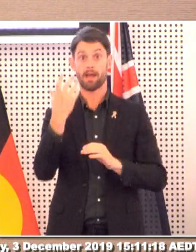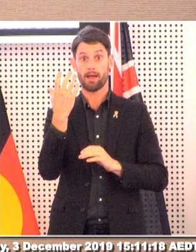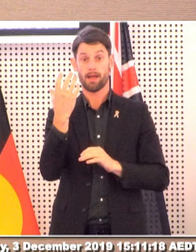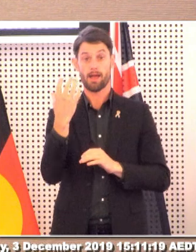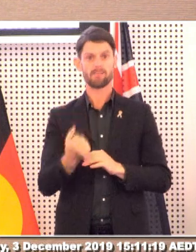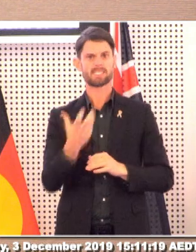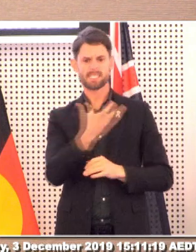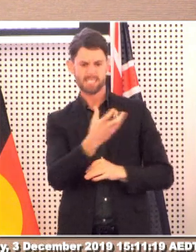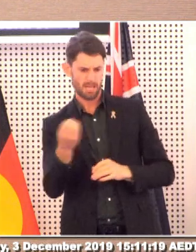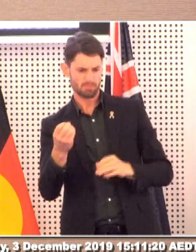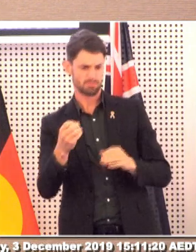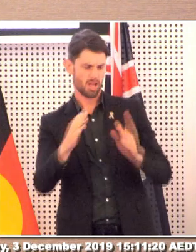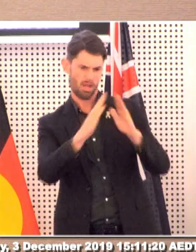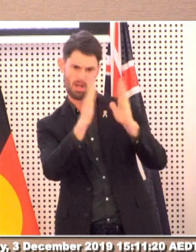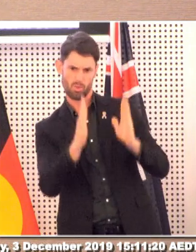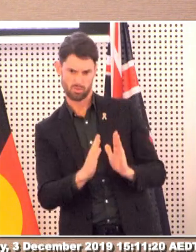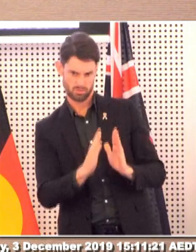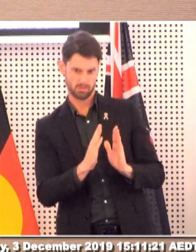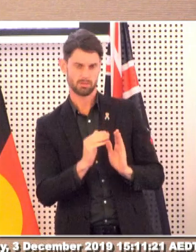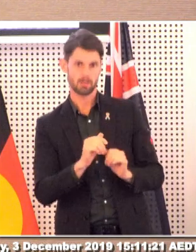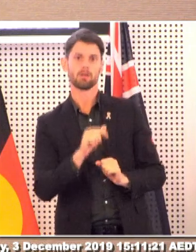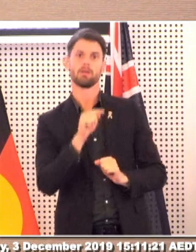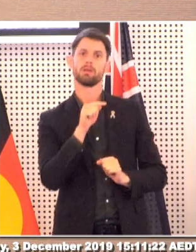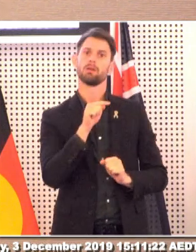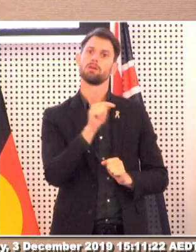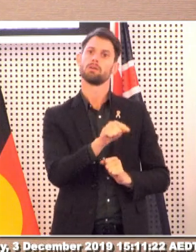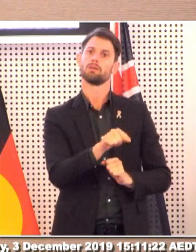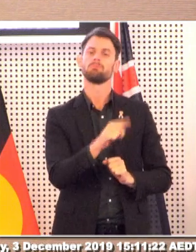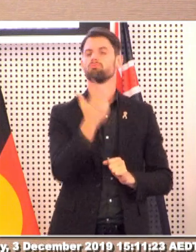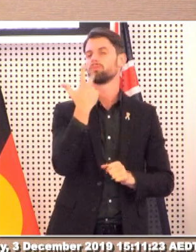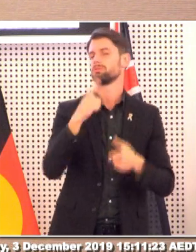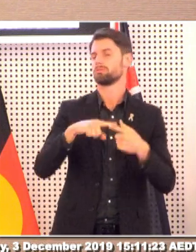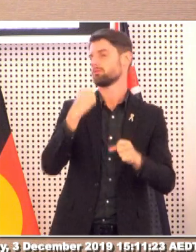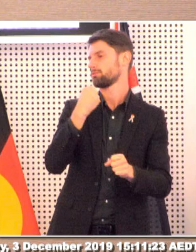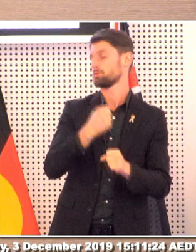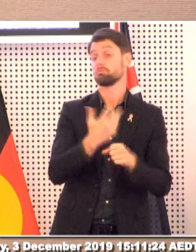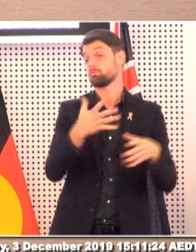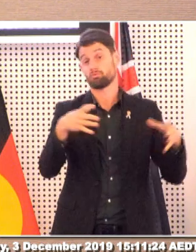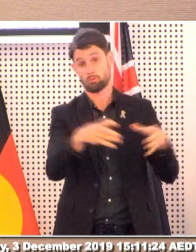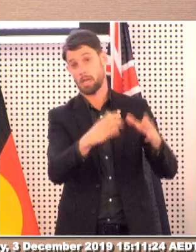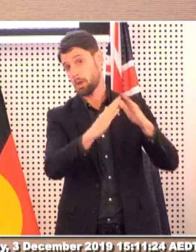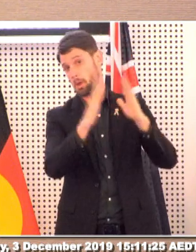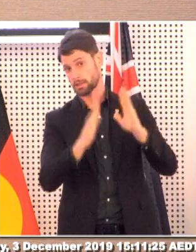If you think of a group housing where people live and they get some support to